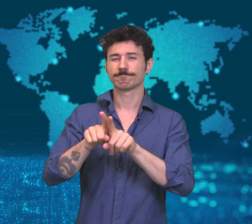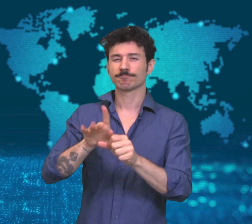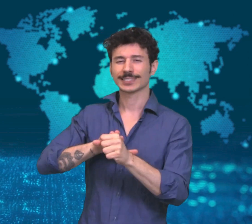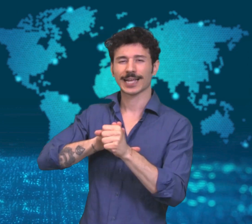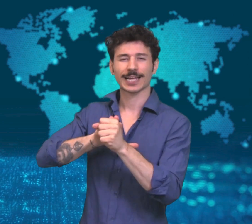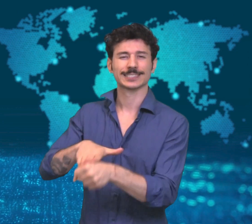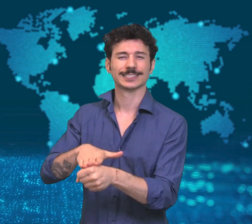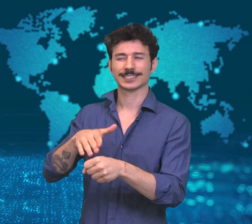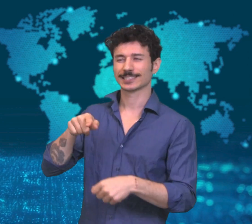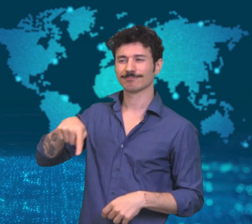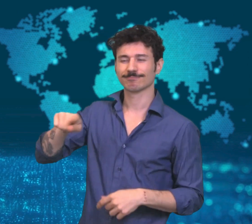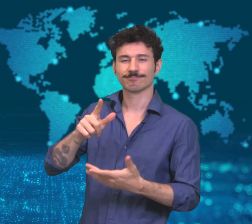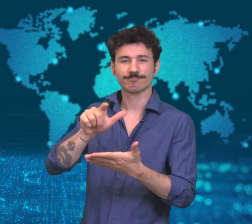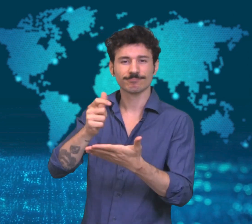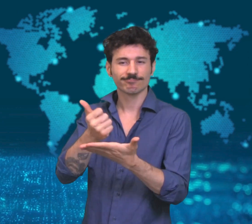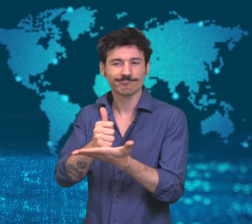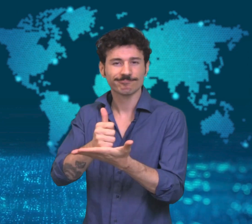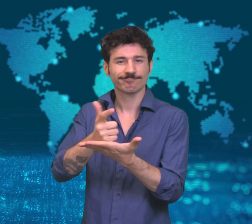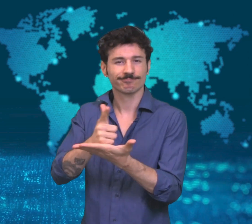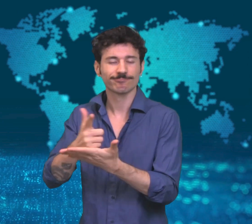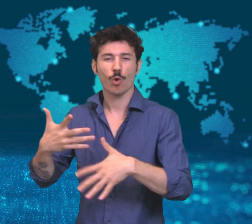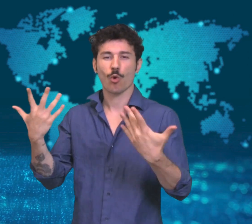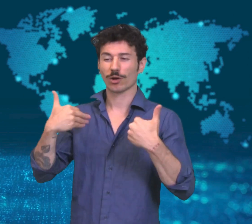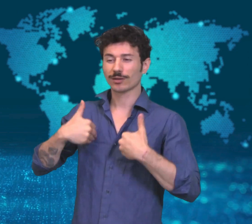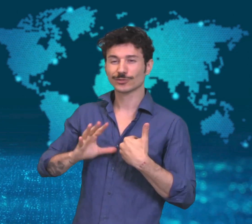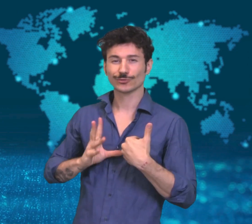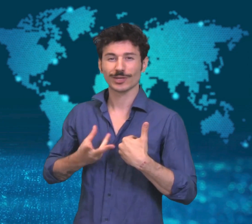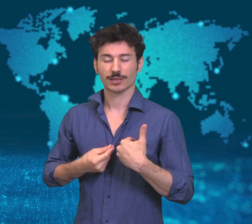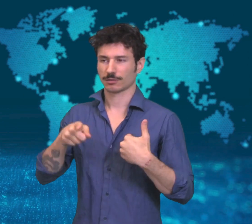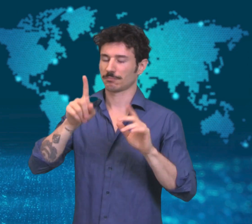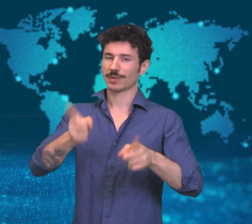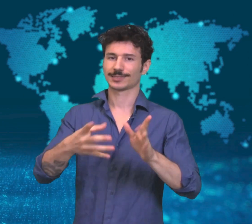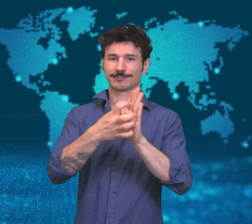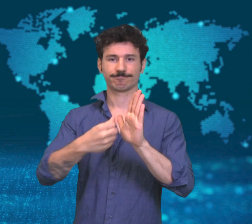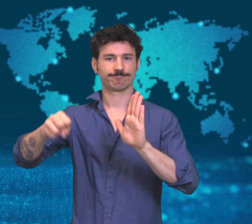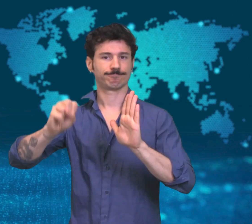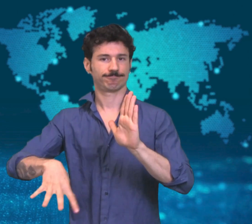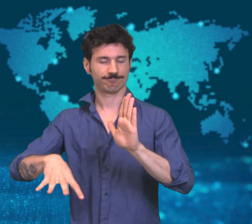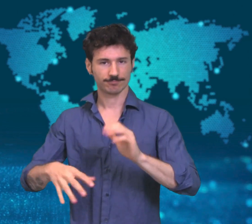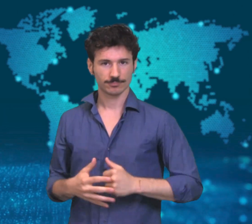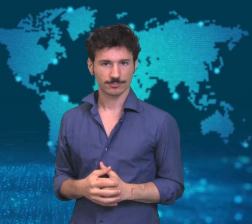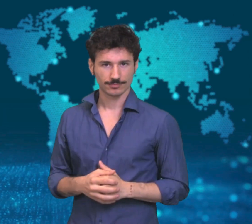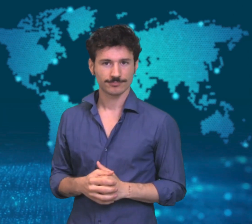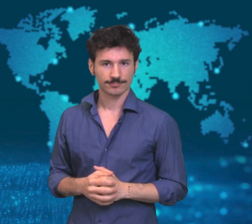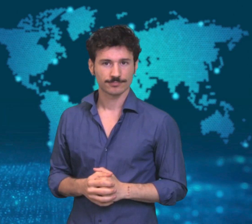discrimination based on sexual orientation and gender identity.